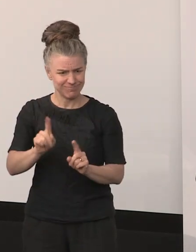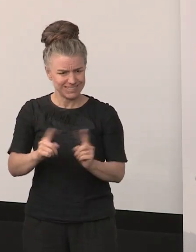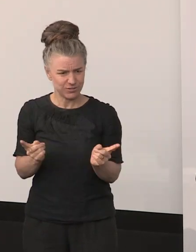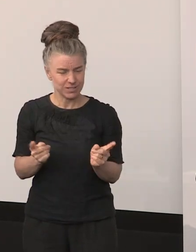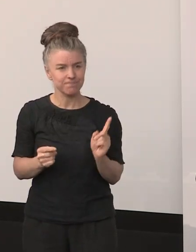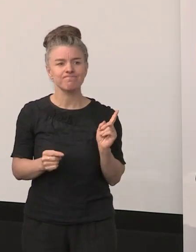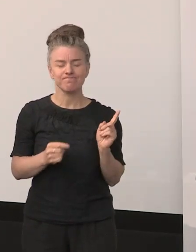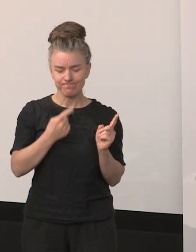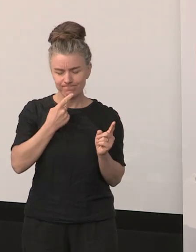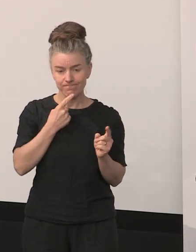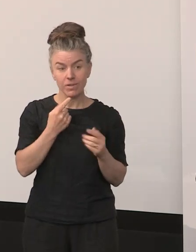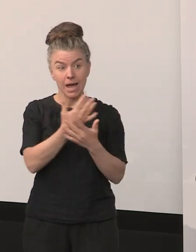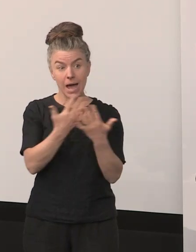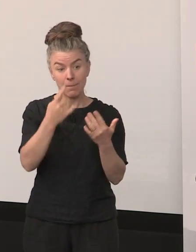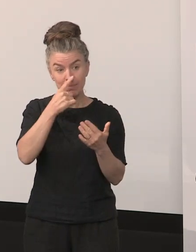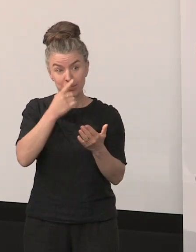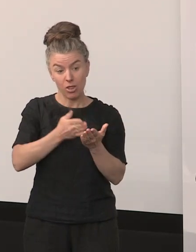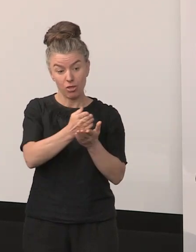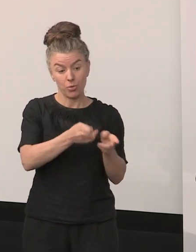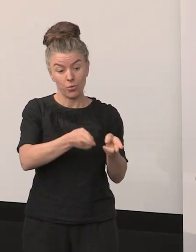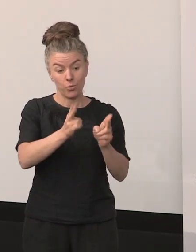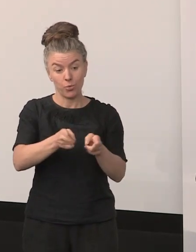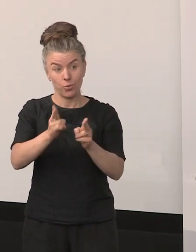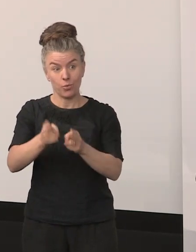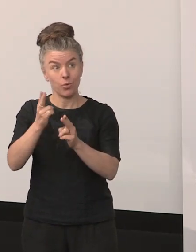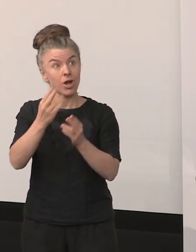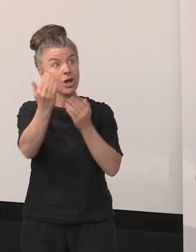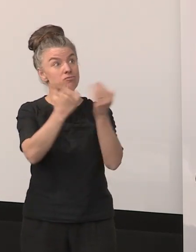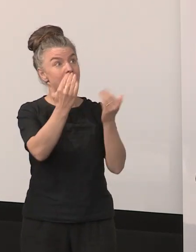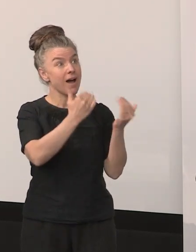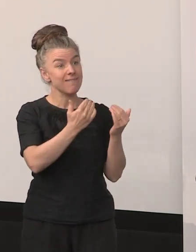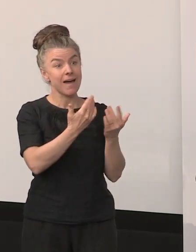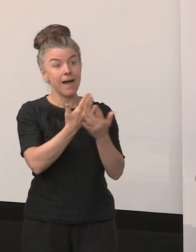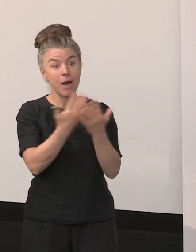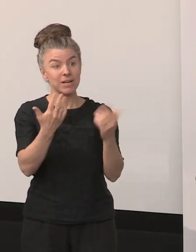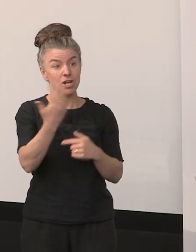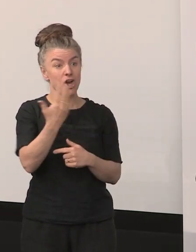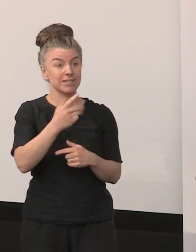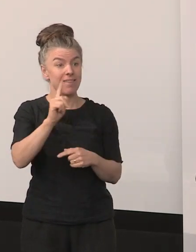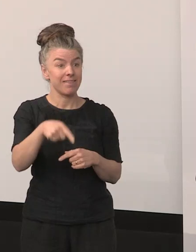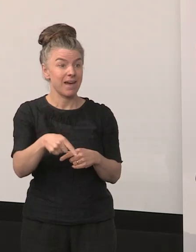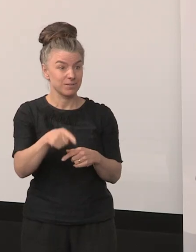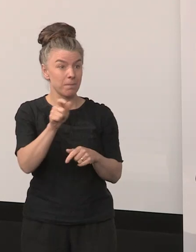Well, you know, just a comment here. Over 19,000 people have gone